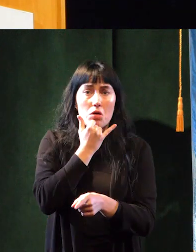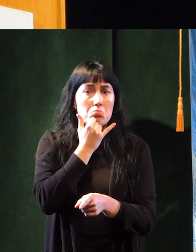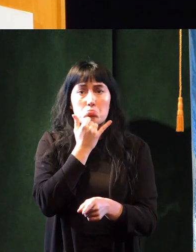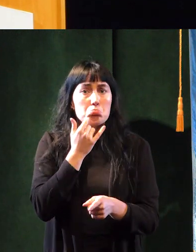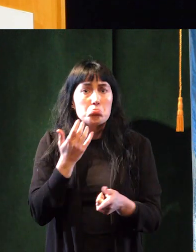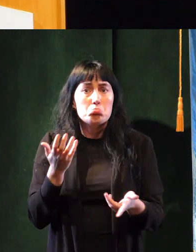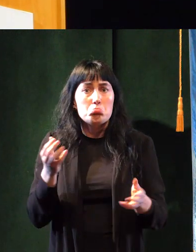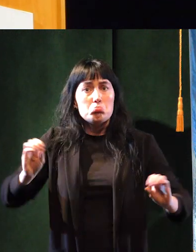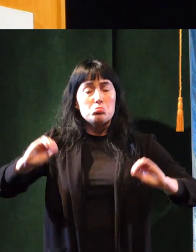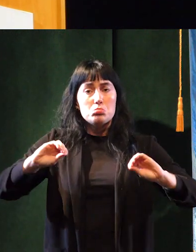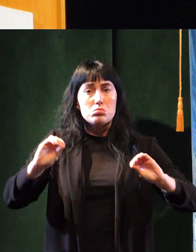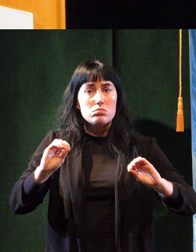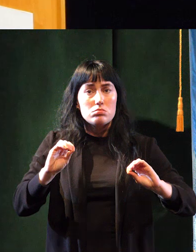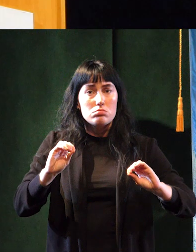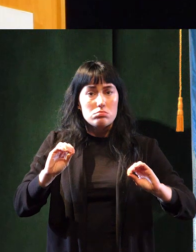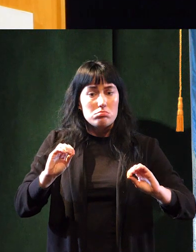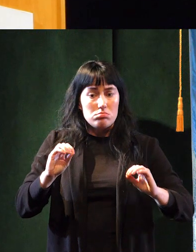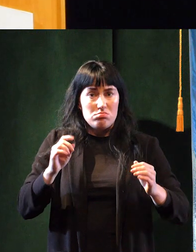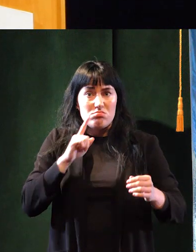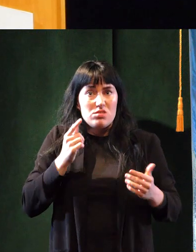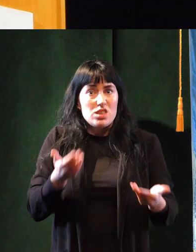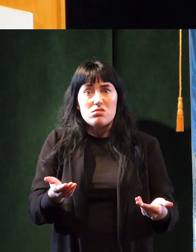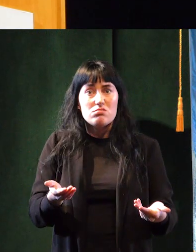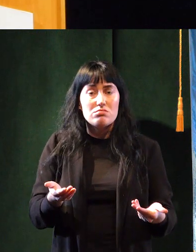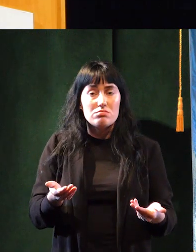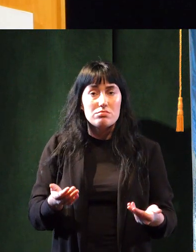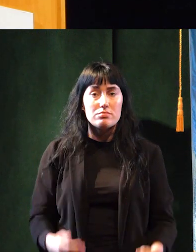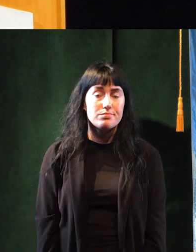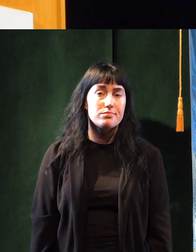these choices are right neither of these choices are wrong they